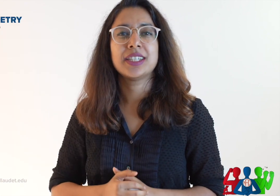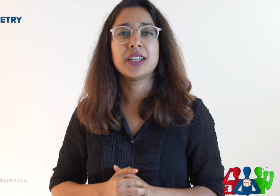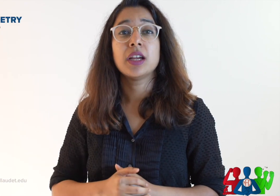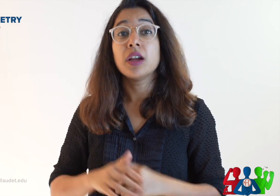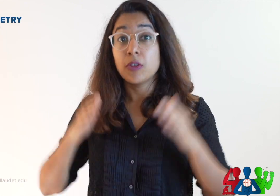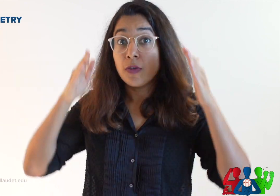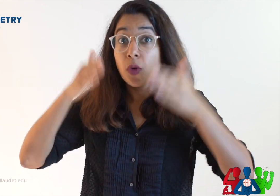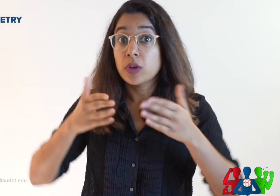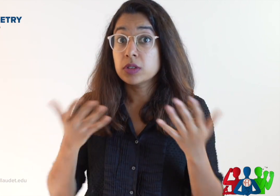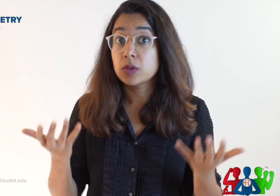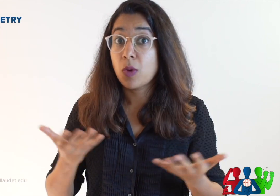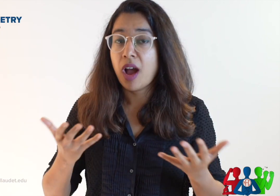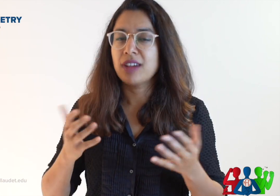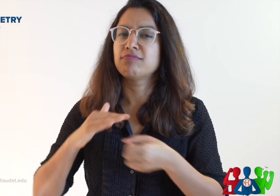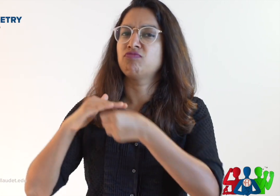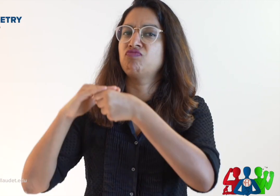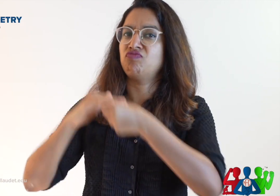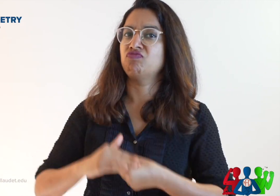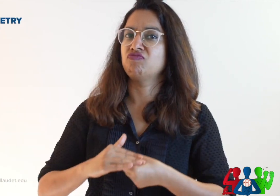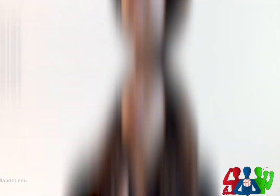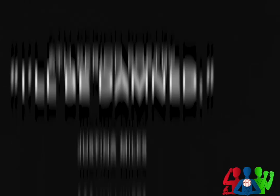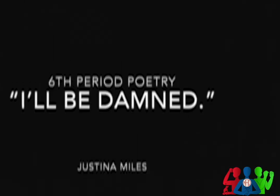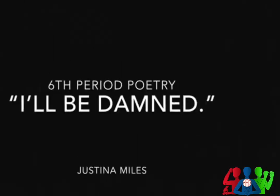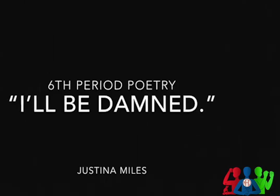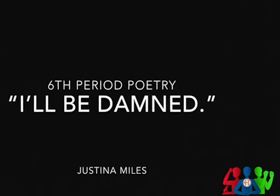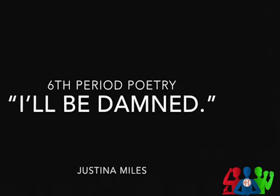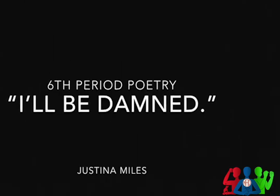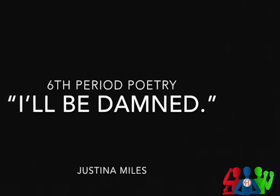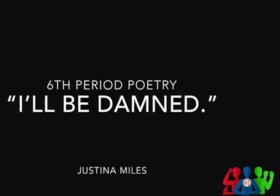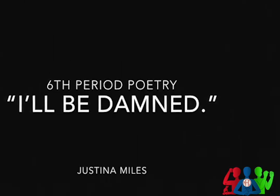We’ve asked one student to create slam poetry focusing on oppression.